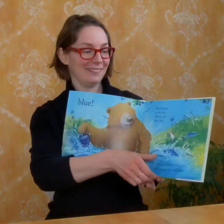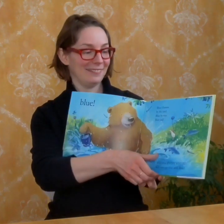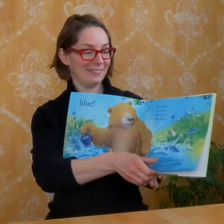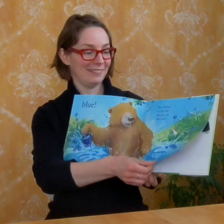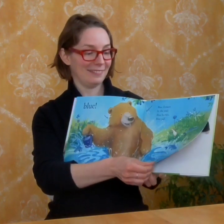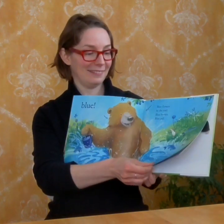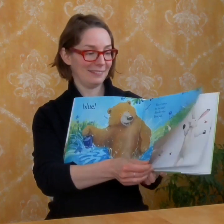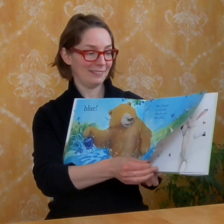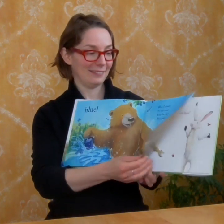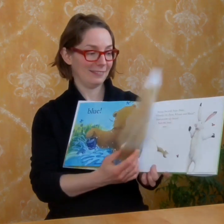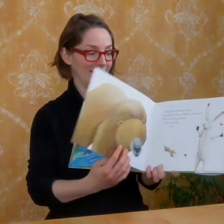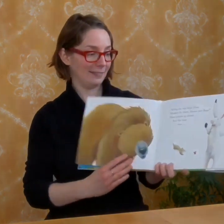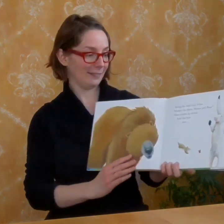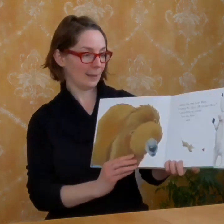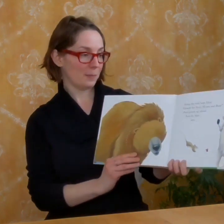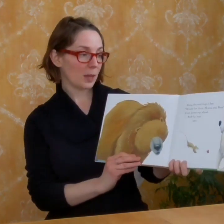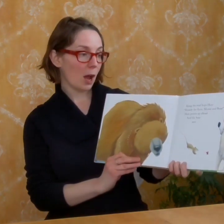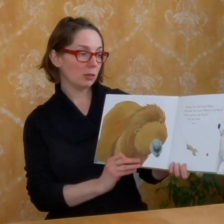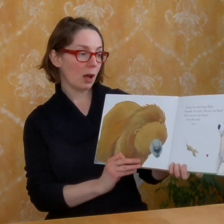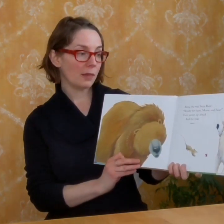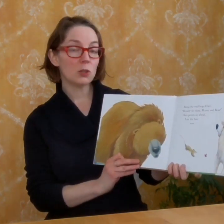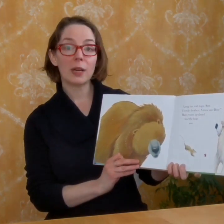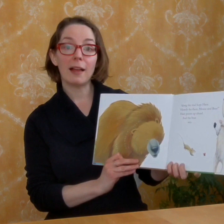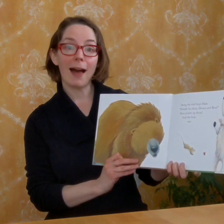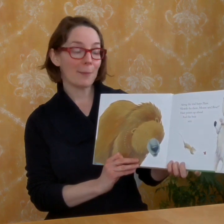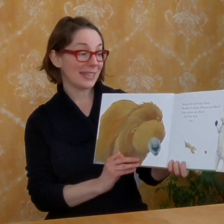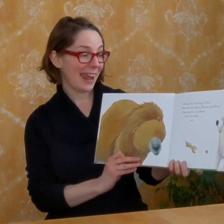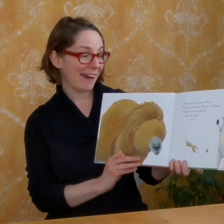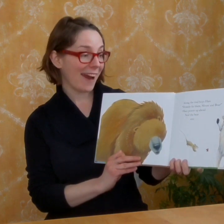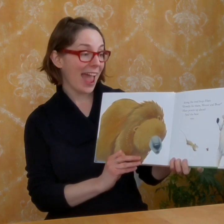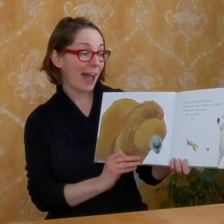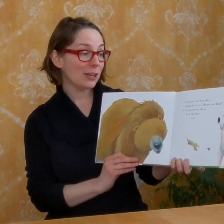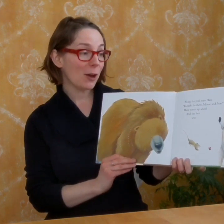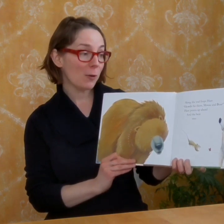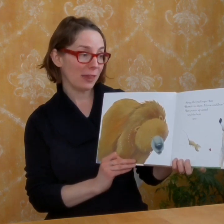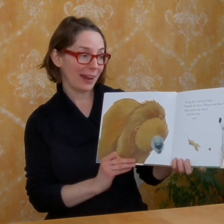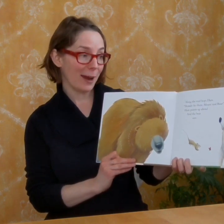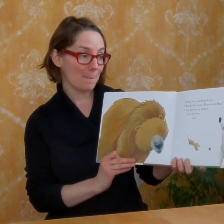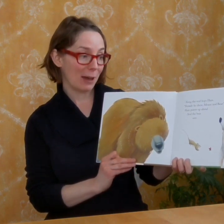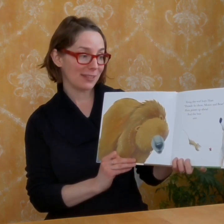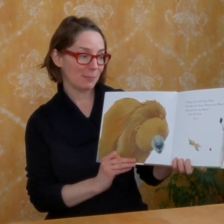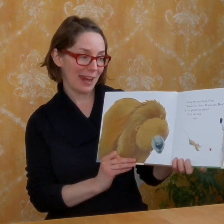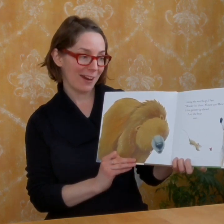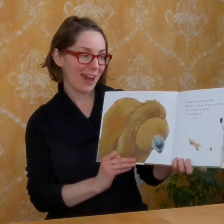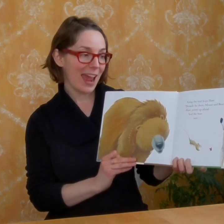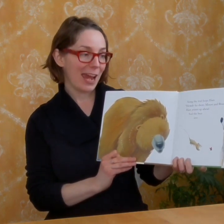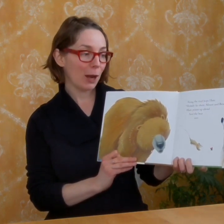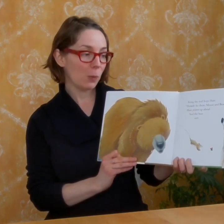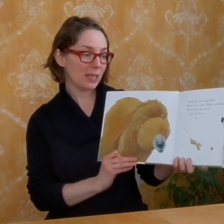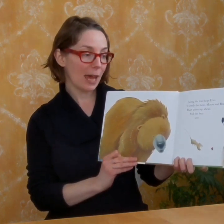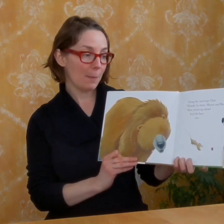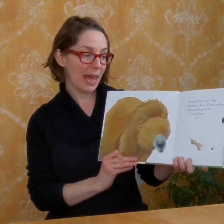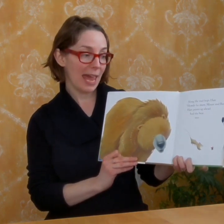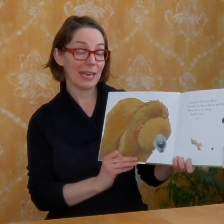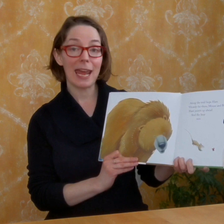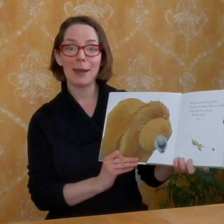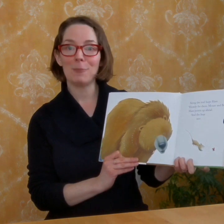with Bear? Along the trail hops Hare. Howdy ho there said Bear. Bear points up ahead and